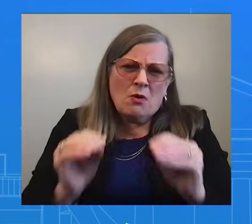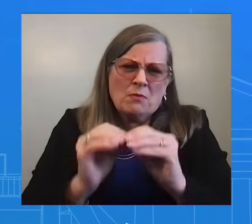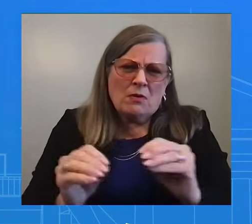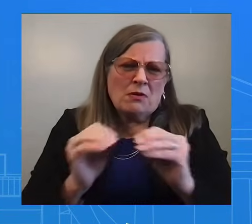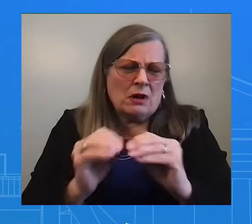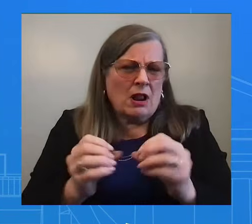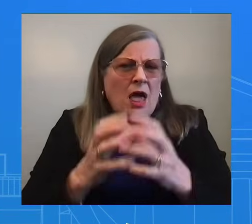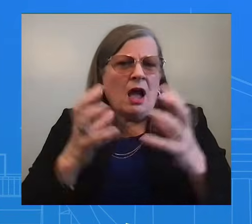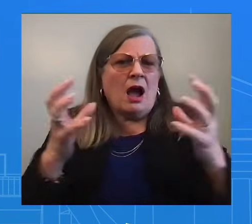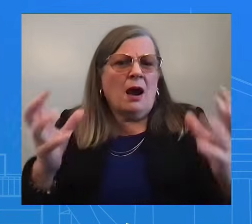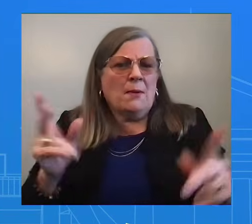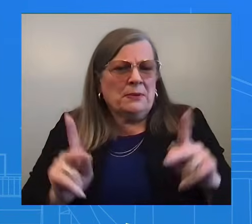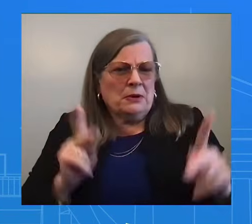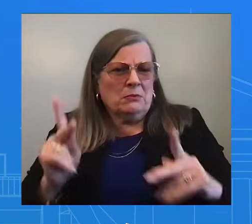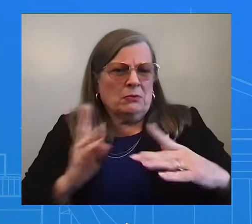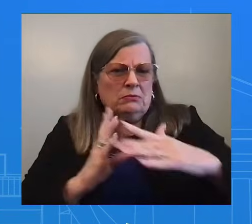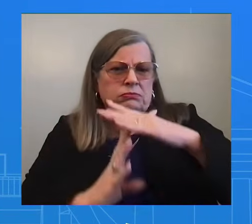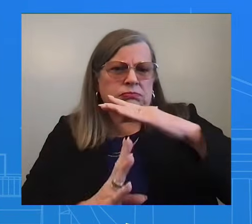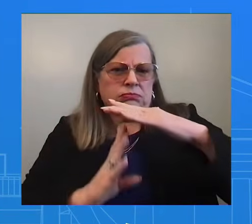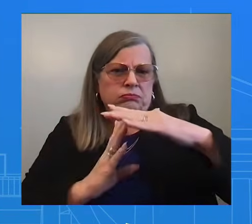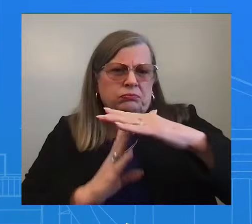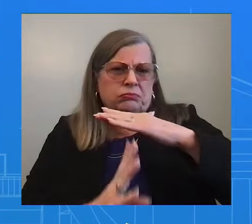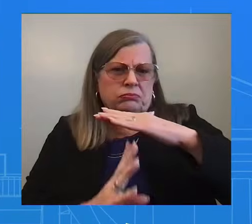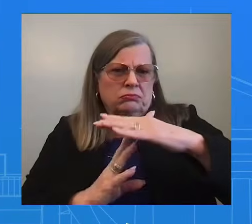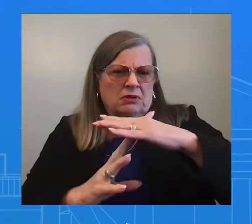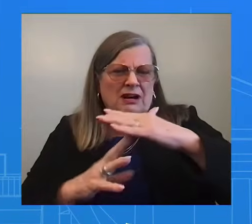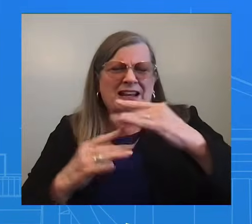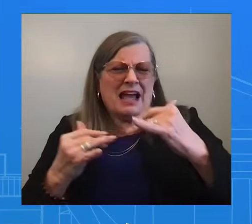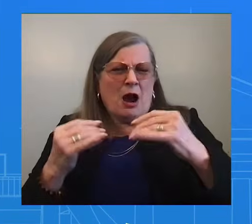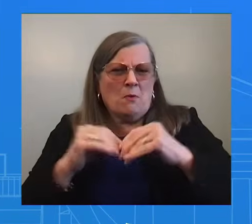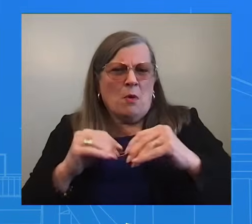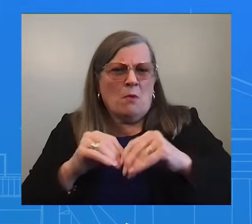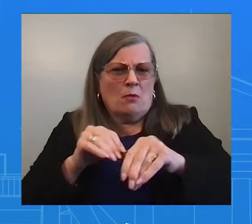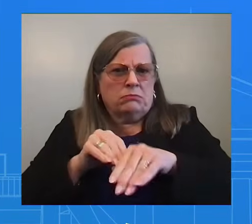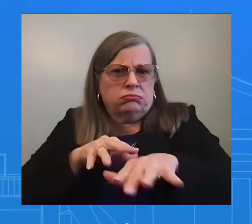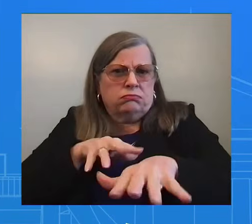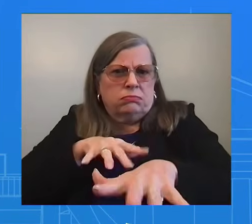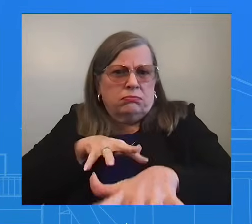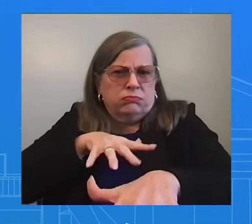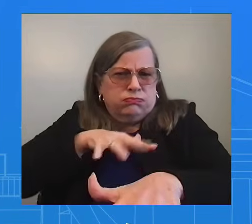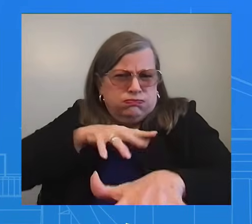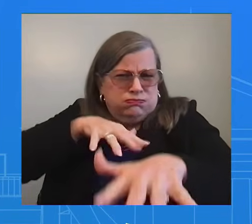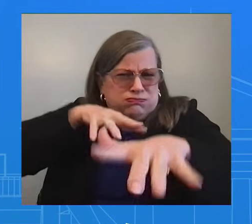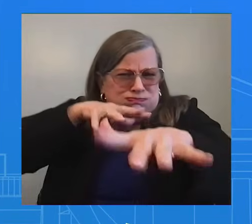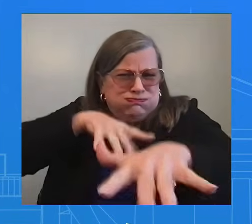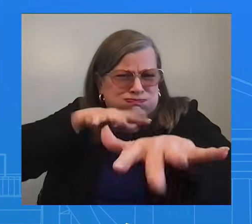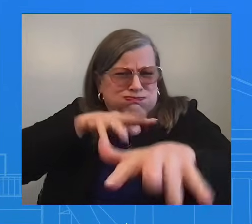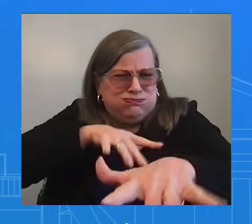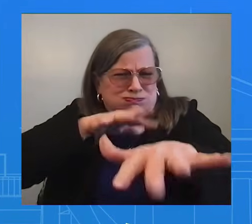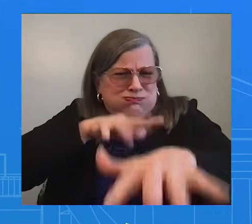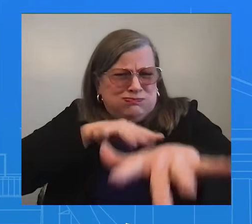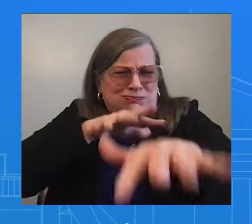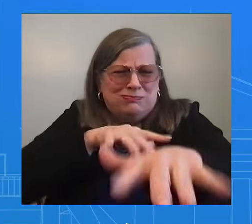And they did talk in broad terms about what can be done inside Mexico to slow that process down.